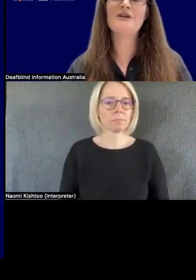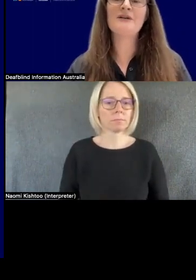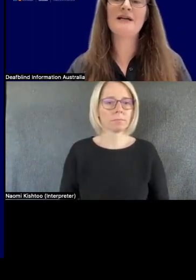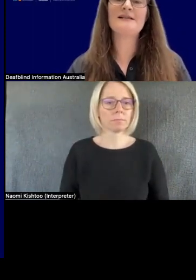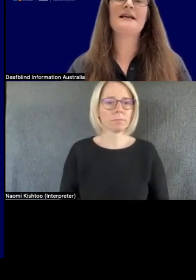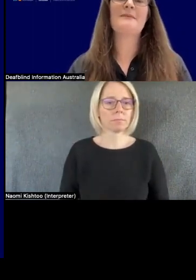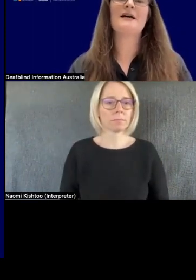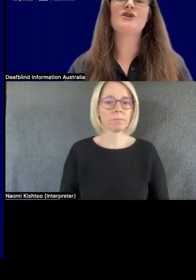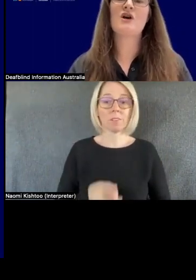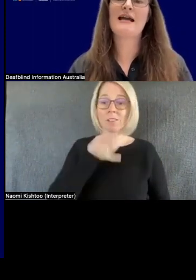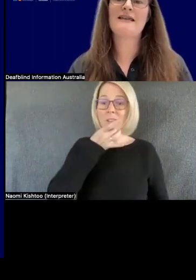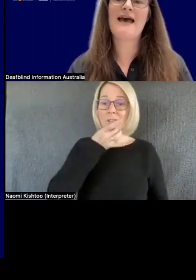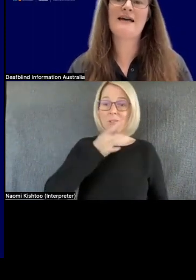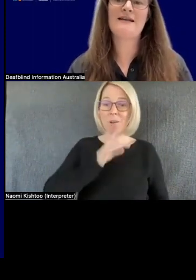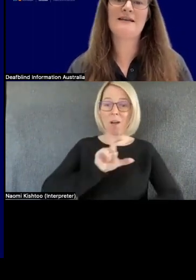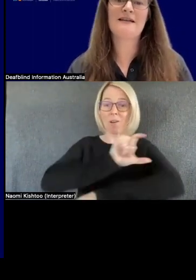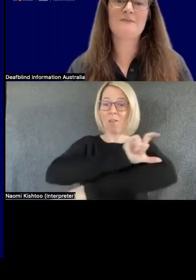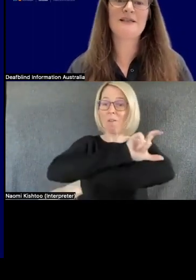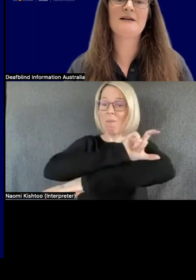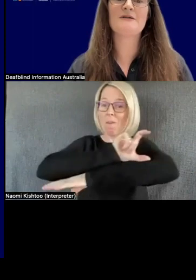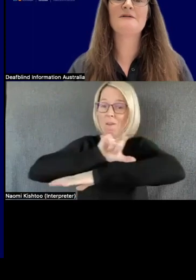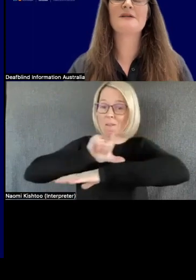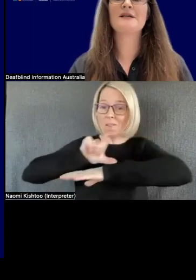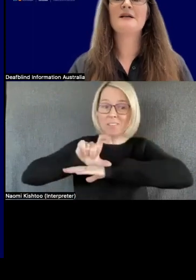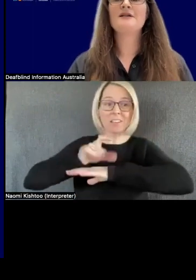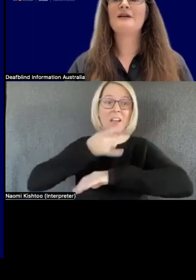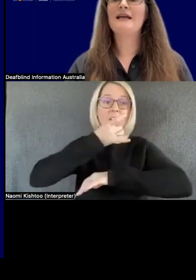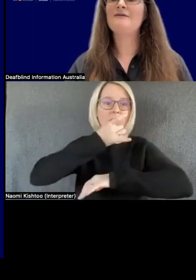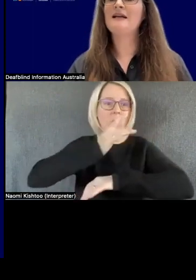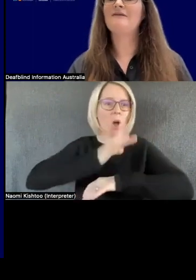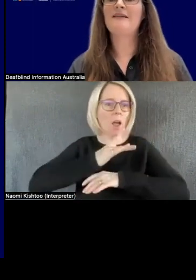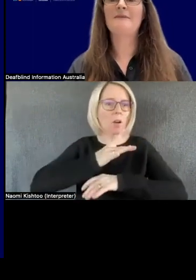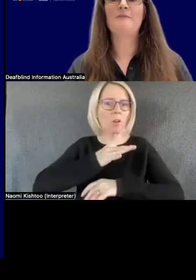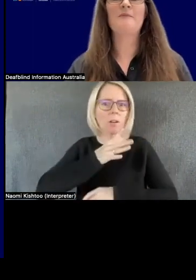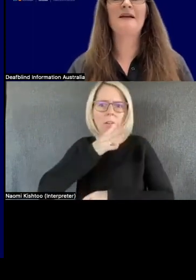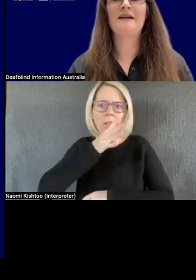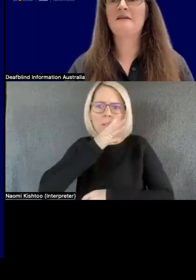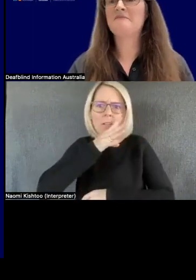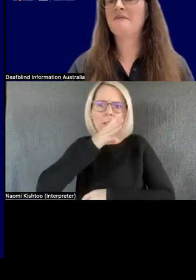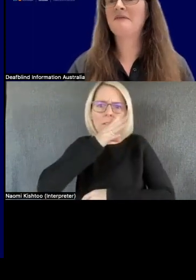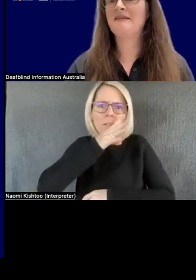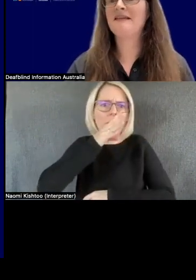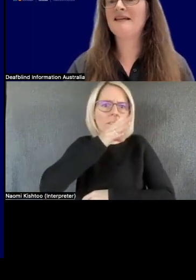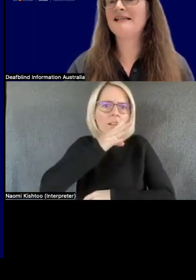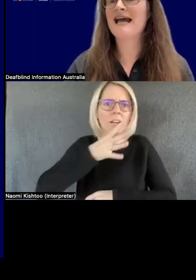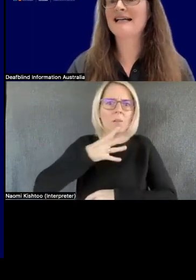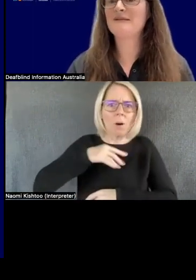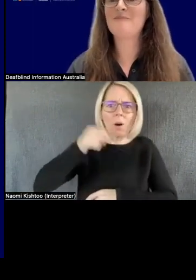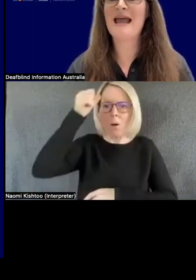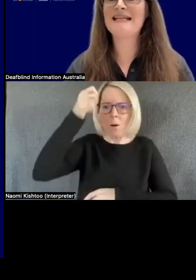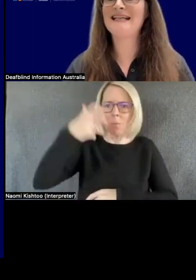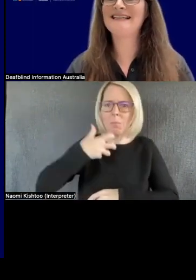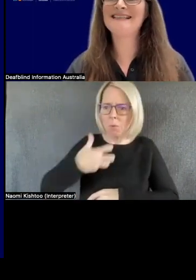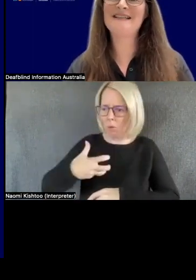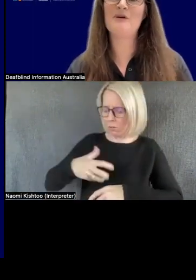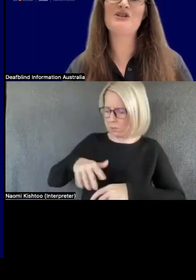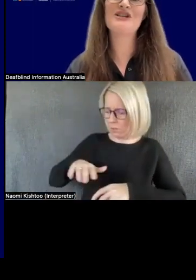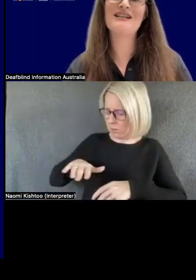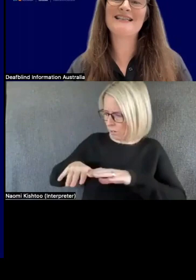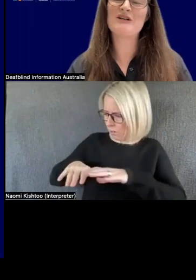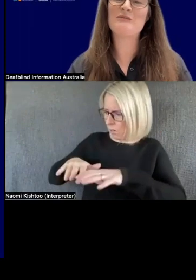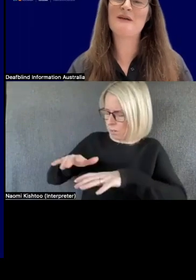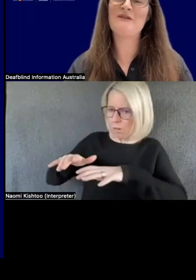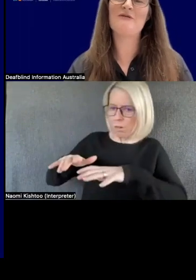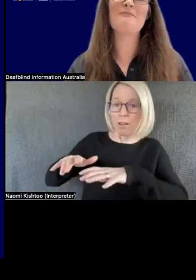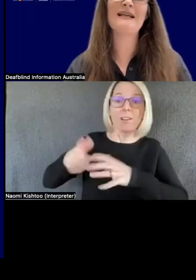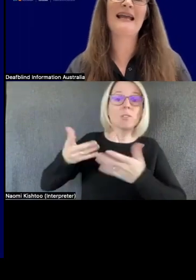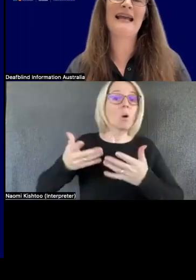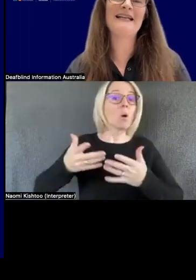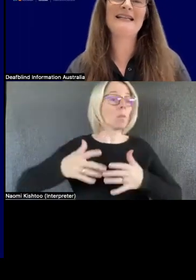curious about trying that themselves. So, even if the exact banging motion has not been replicated,